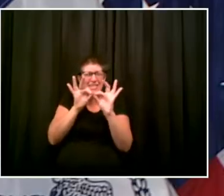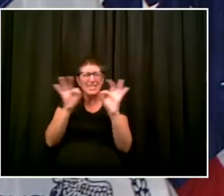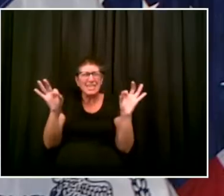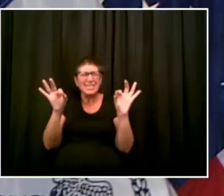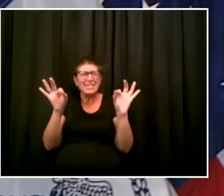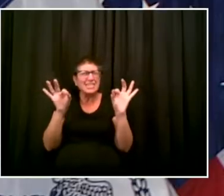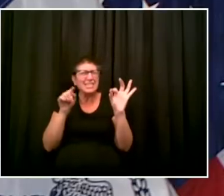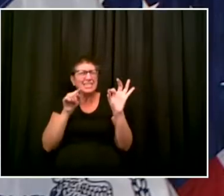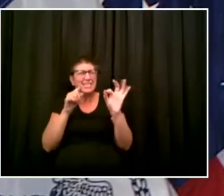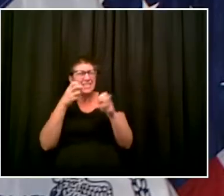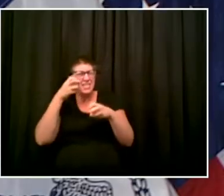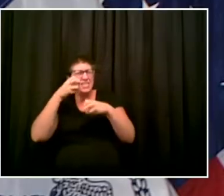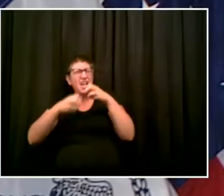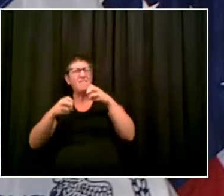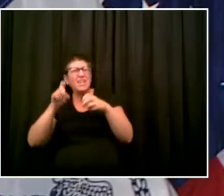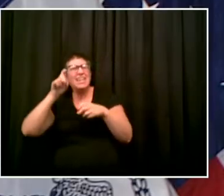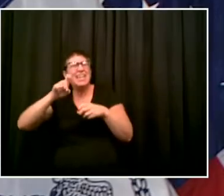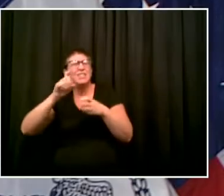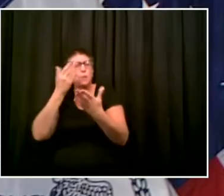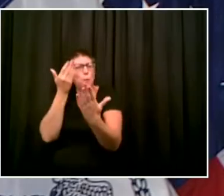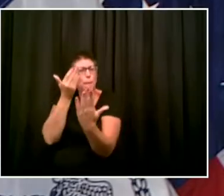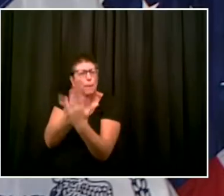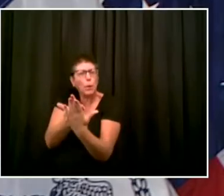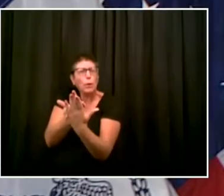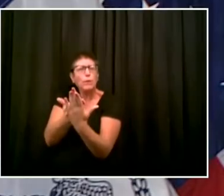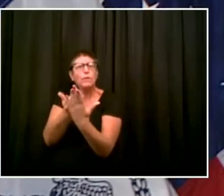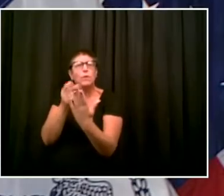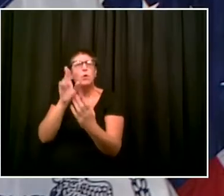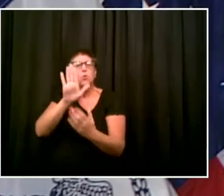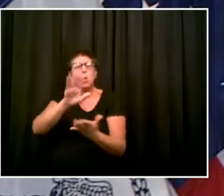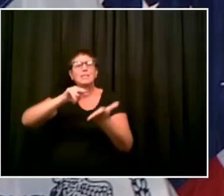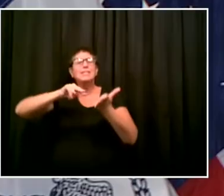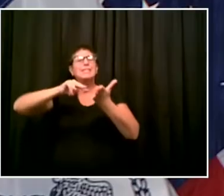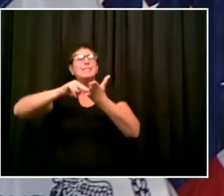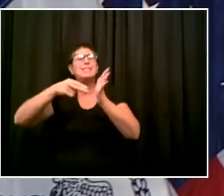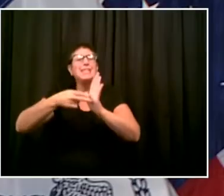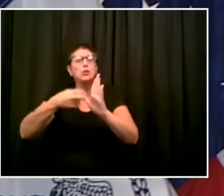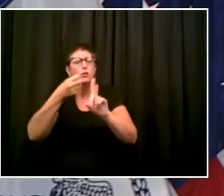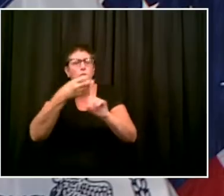POLICE COMMISSIONER DERMOT SHEA MENTIONE.D THEY INCL U HAVE TO T PROVE INTE NTAD N YOU ALSO HAVE TO